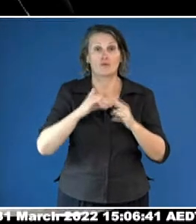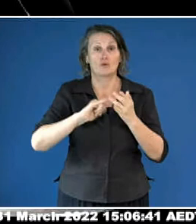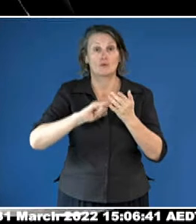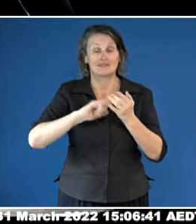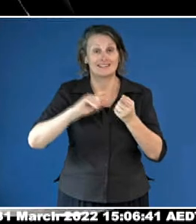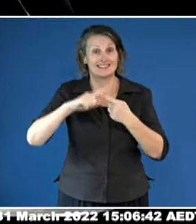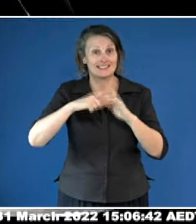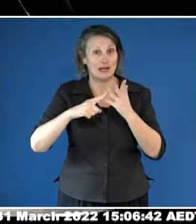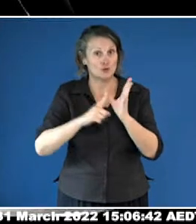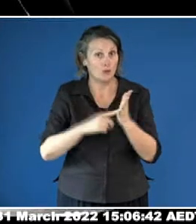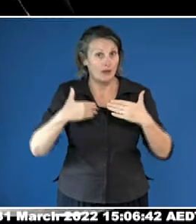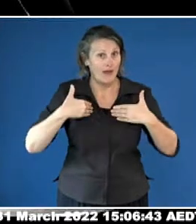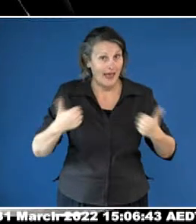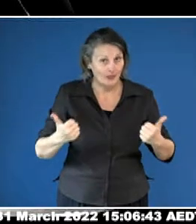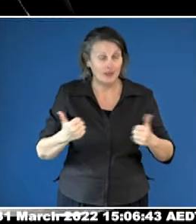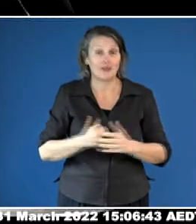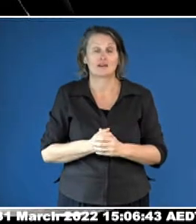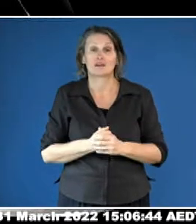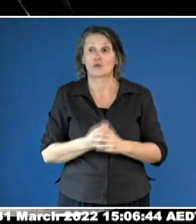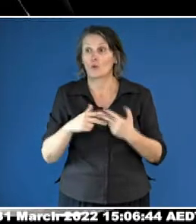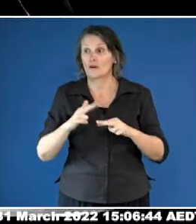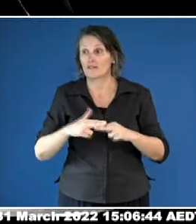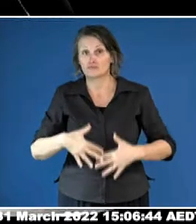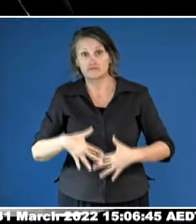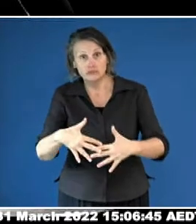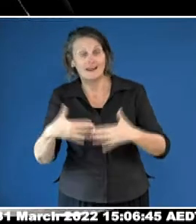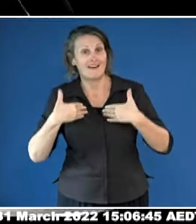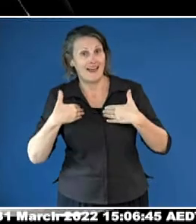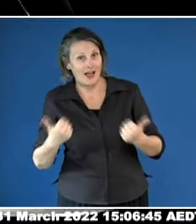Because too often women and girls with disability, we're denied a right to sexual